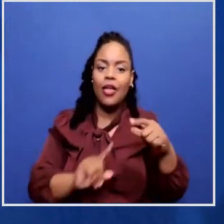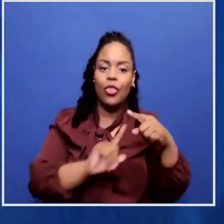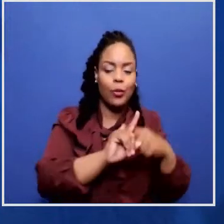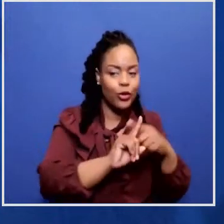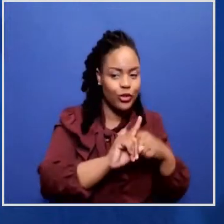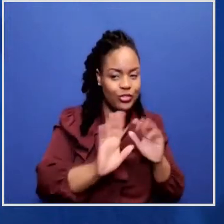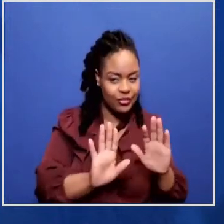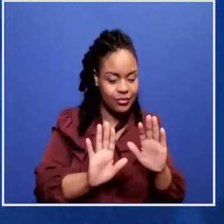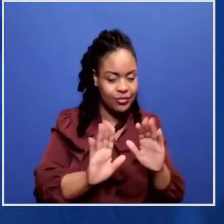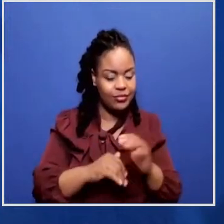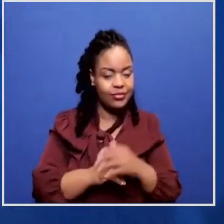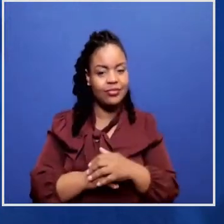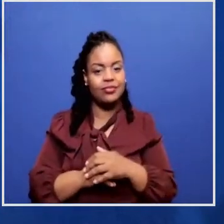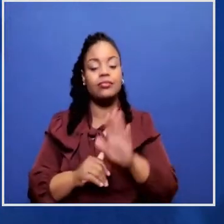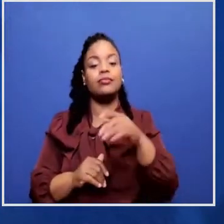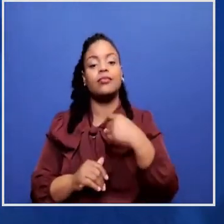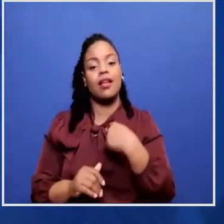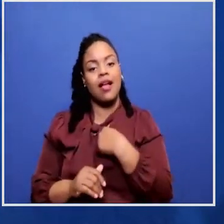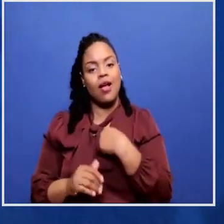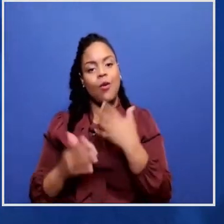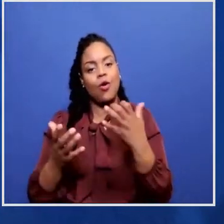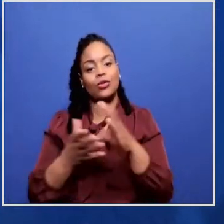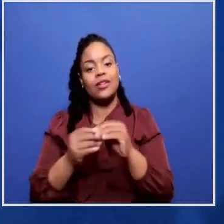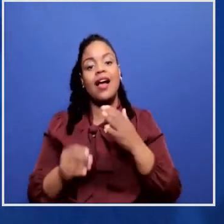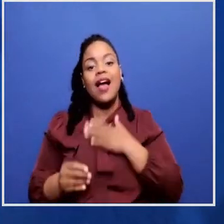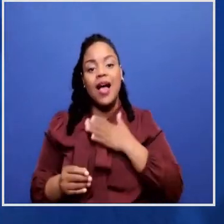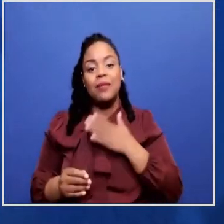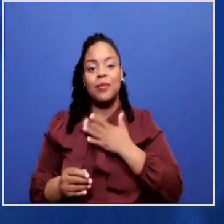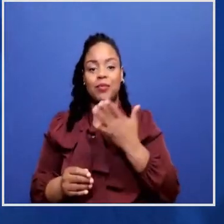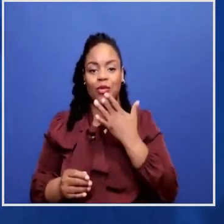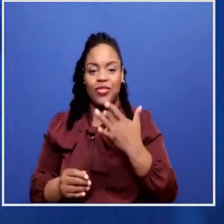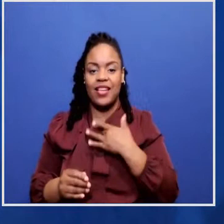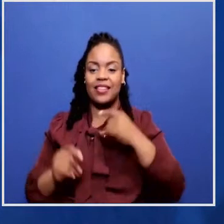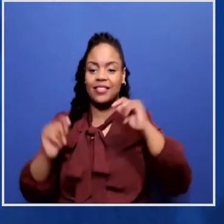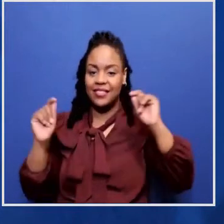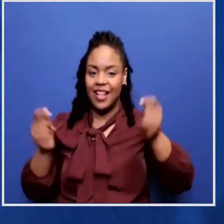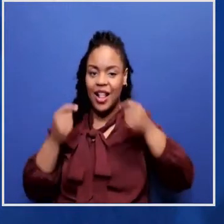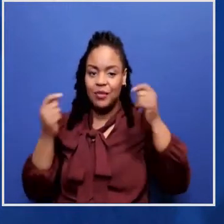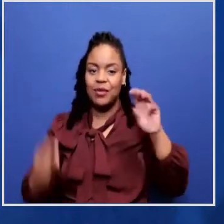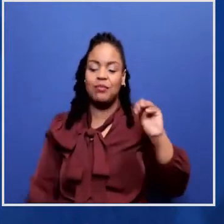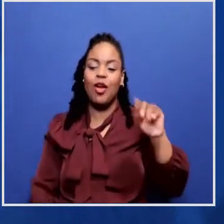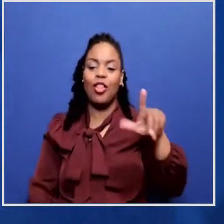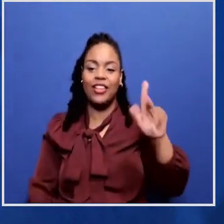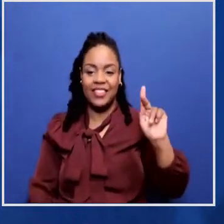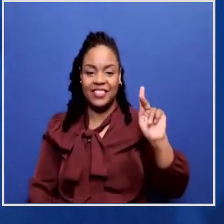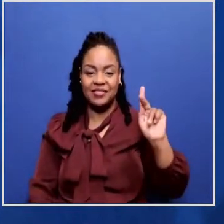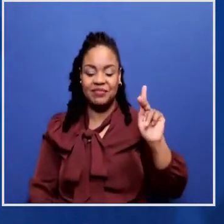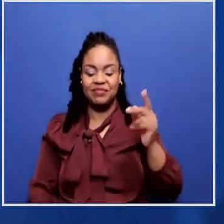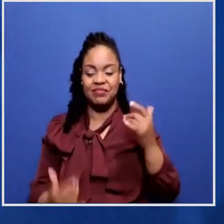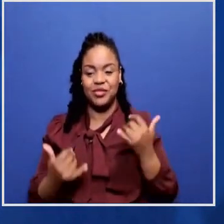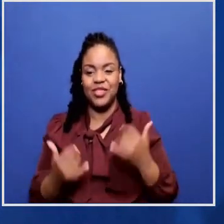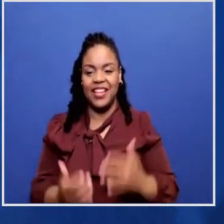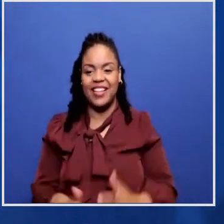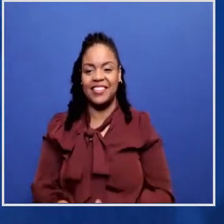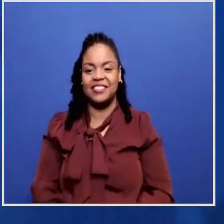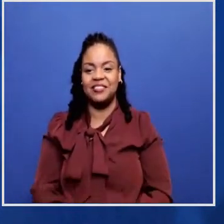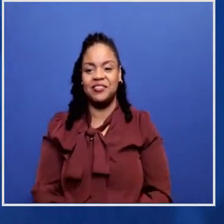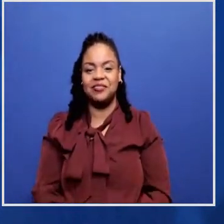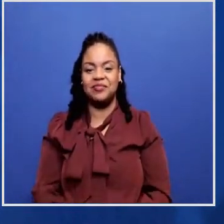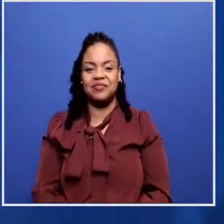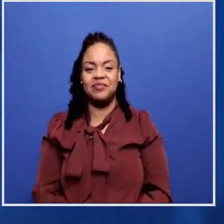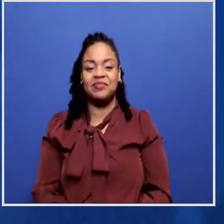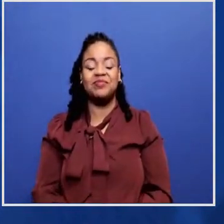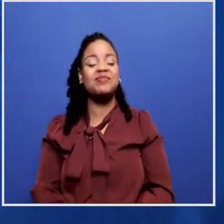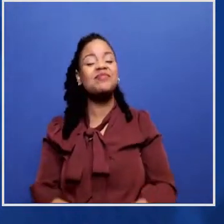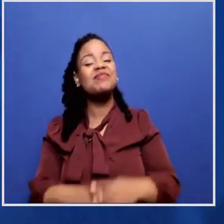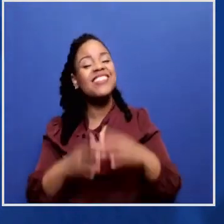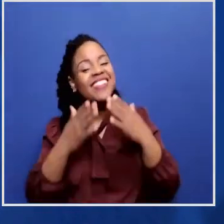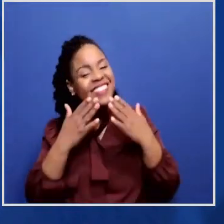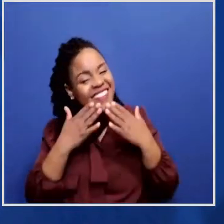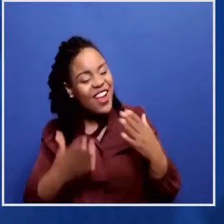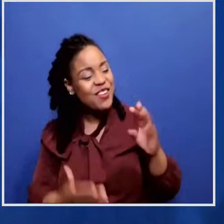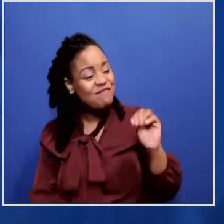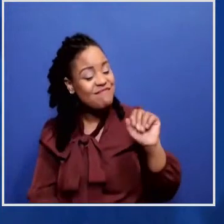THANK YOU, AND HAPPY BIRTHDAY,